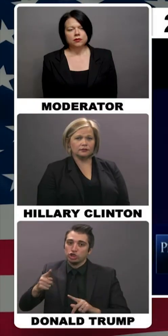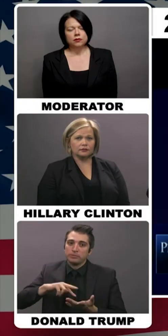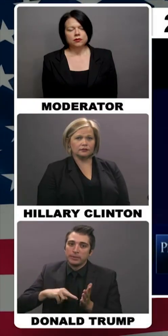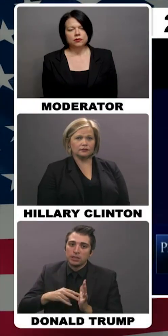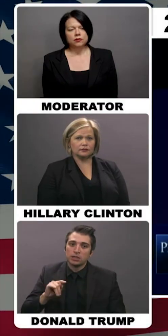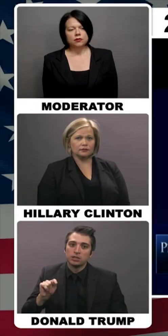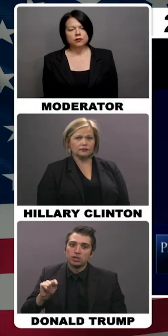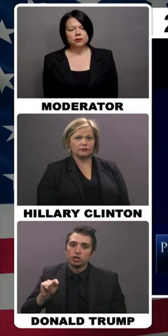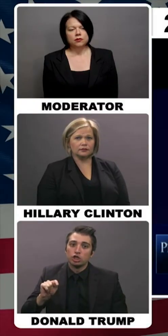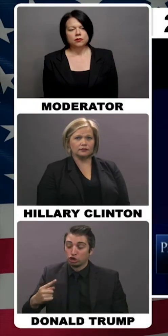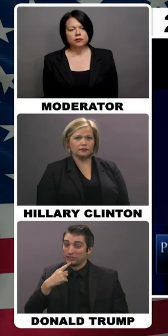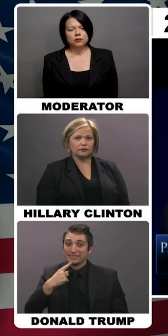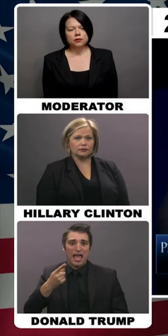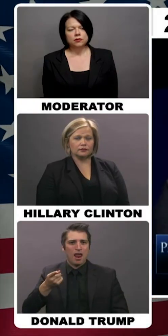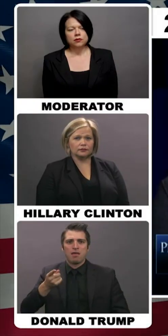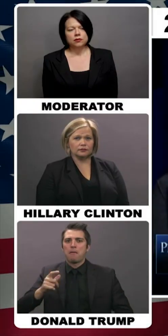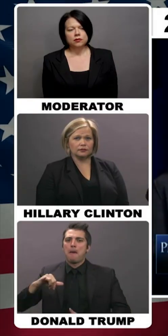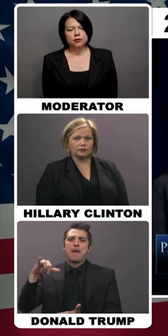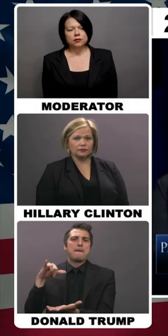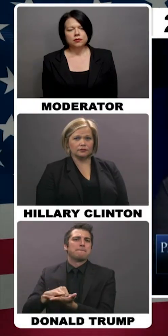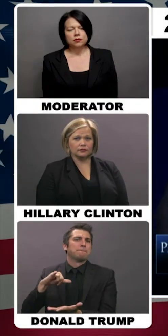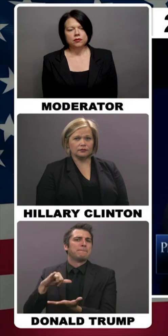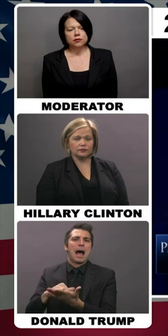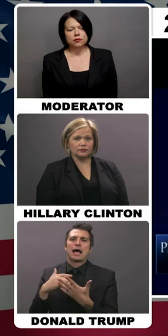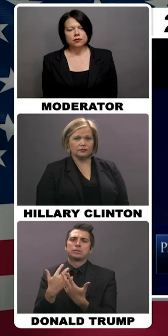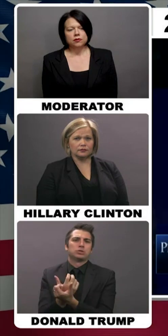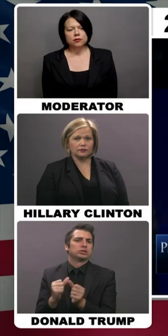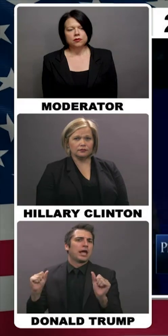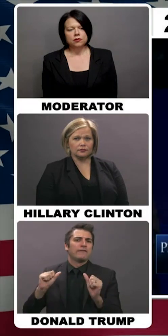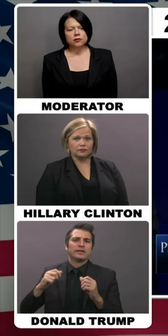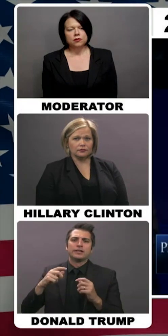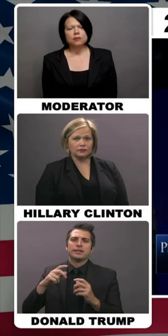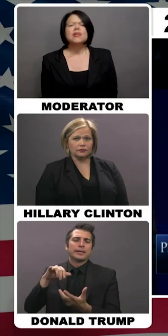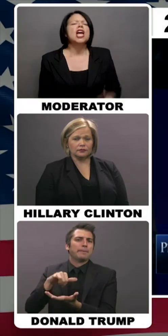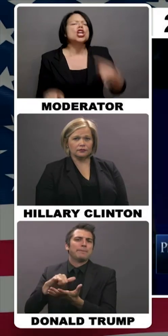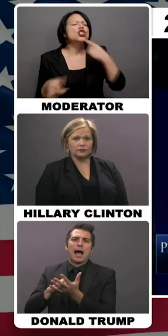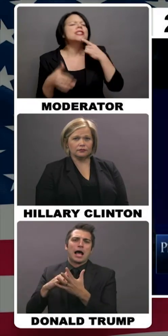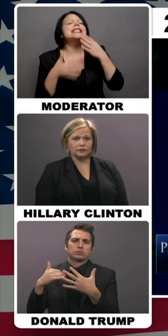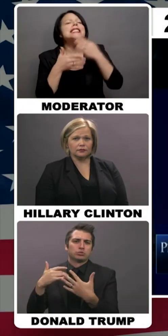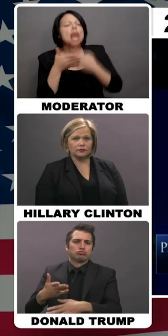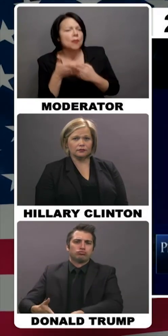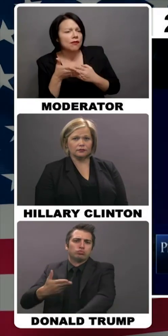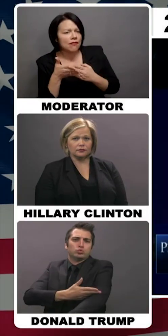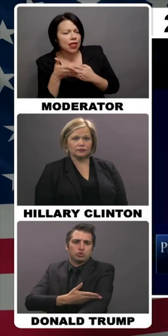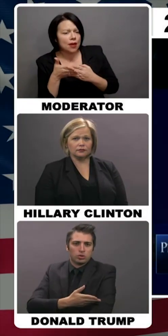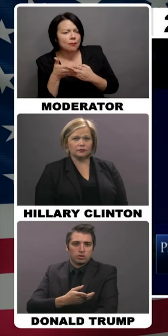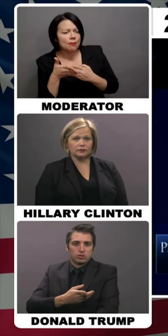irredeemable to me, that might have been even worse. She said, some of them are. She's Got tremendous, she's got tremendous hatred.